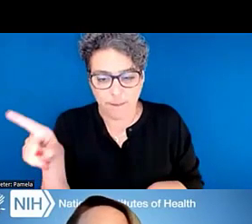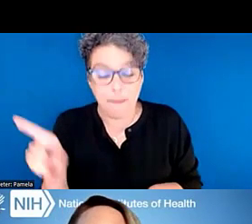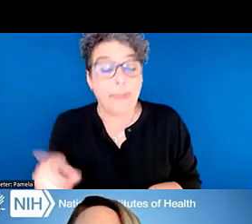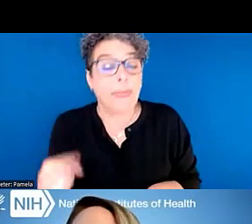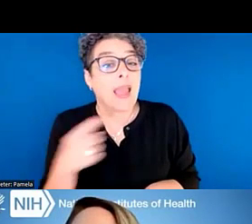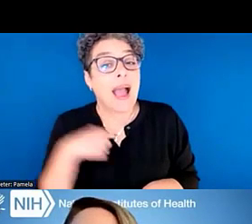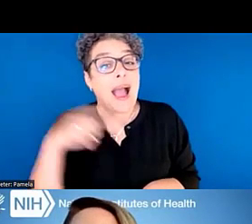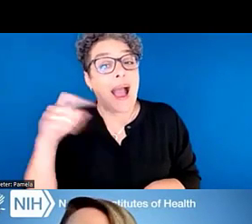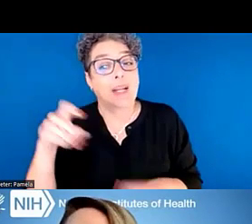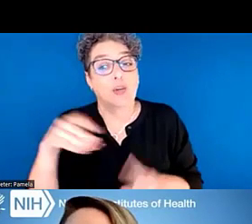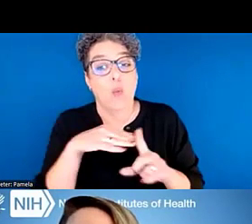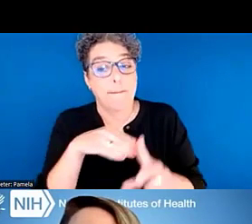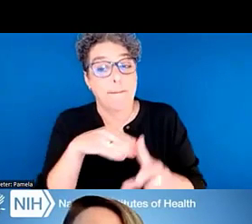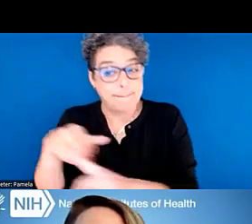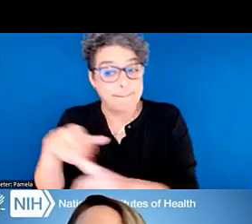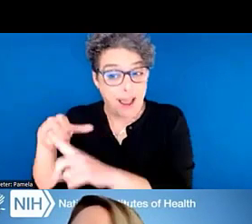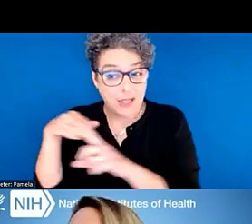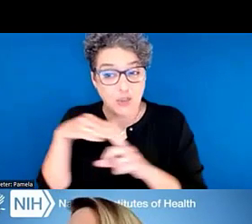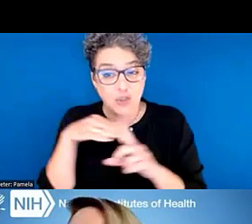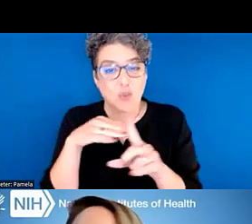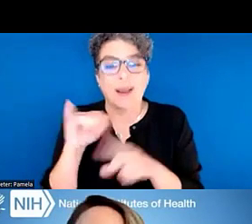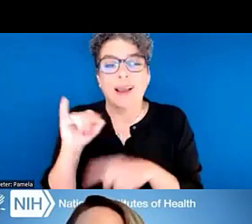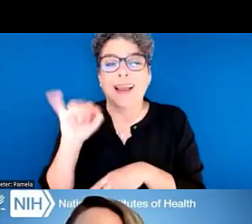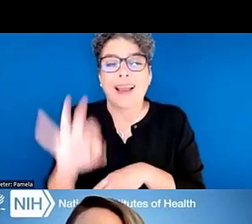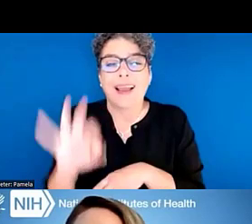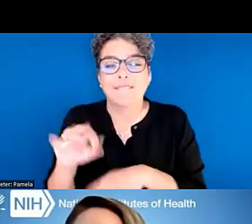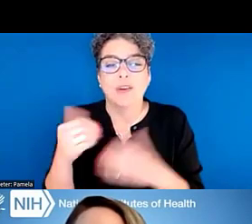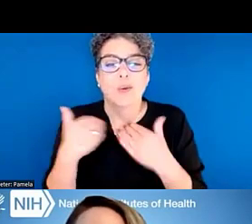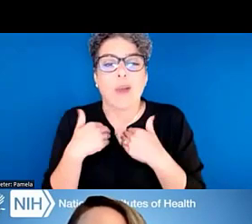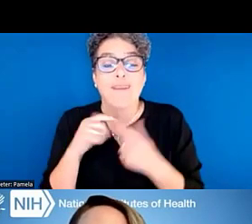if you have a specific case or specific allegation,